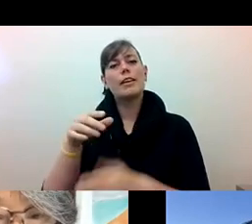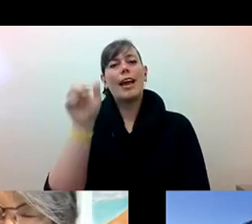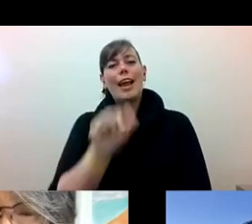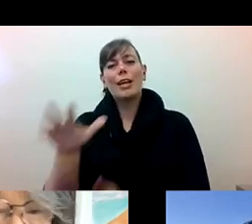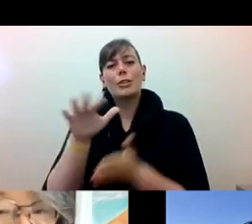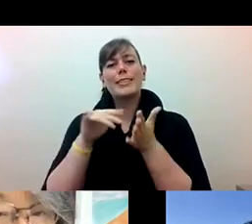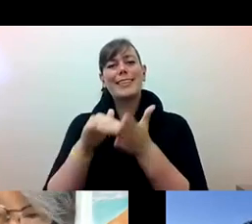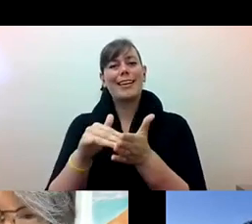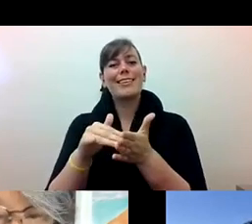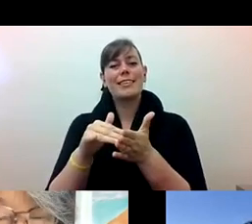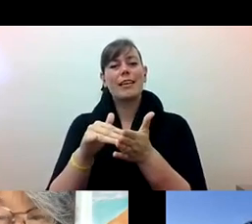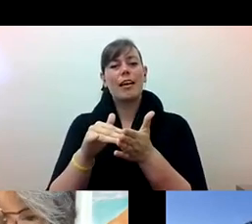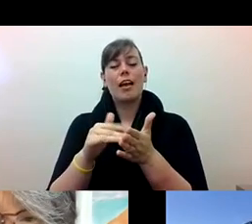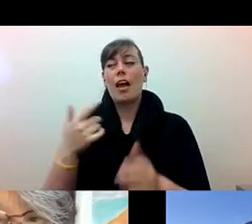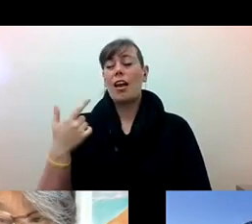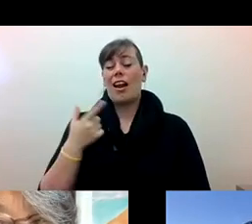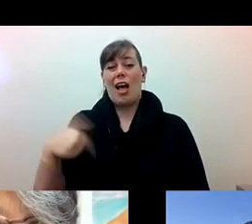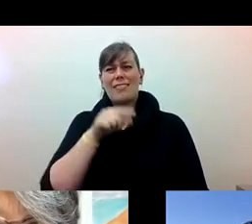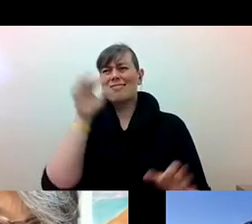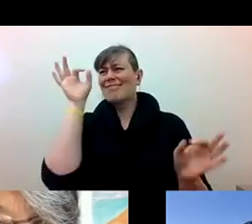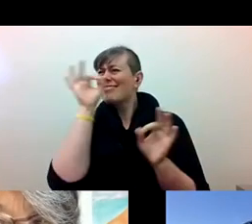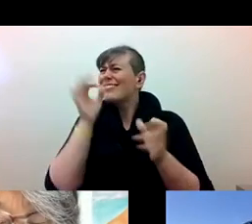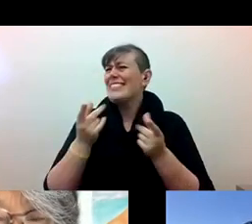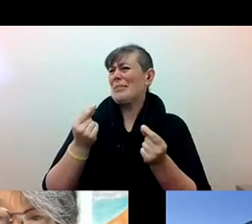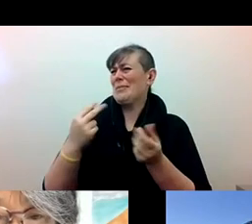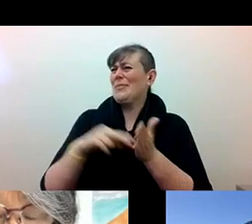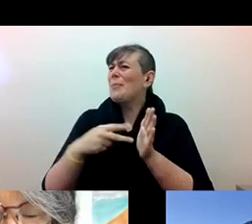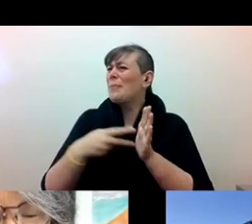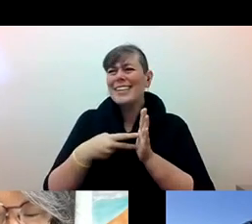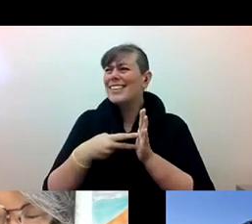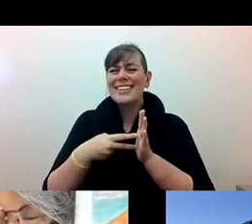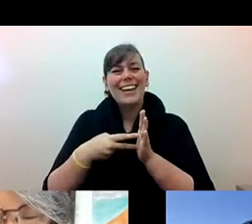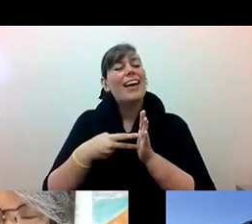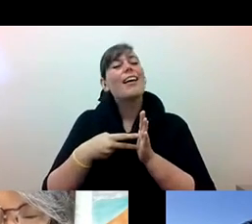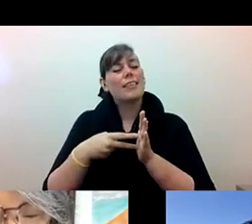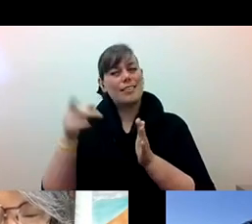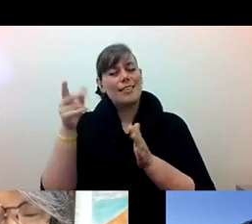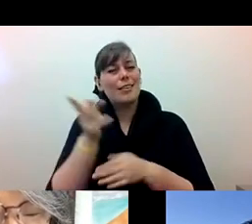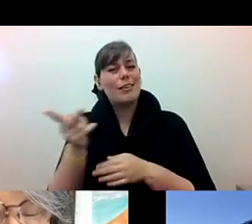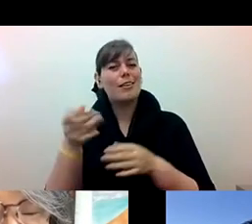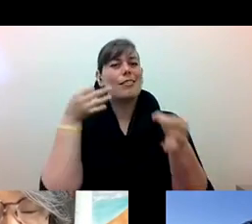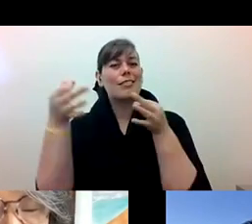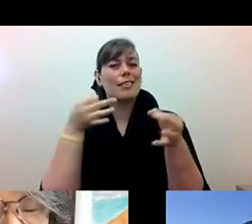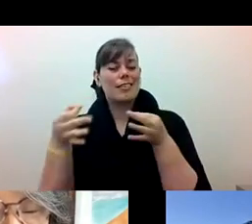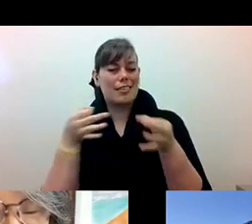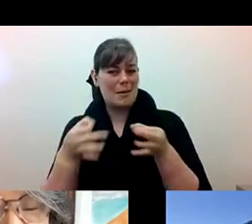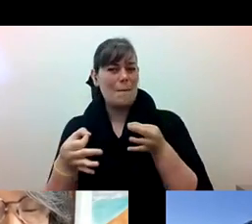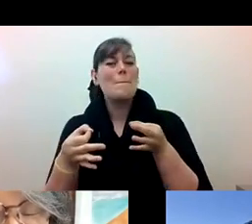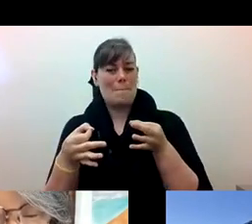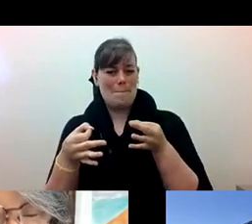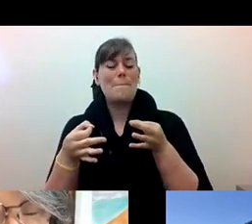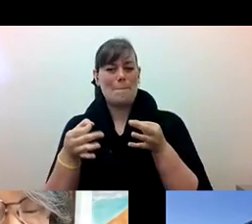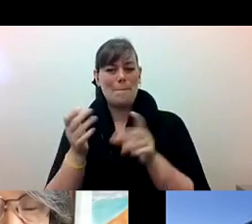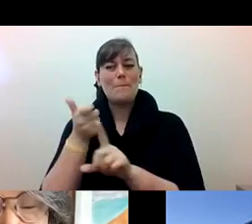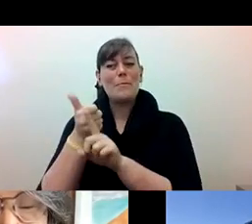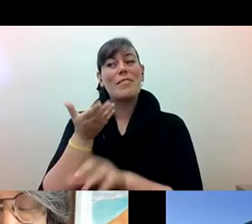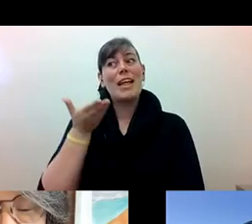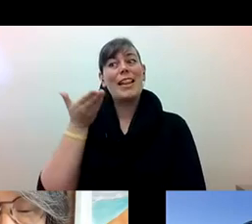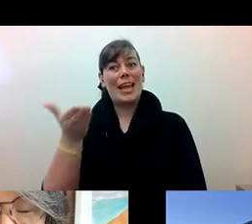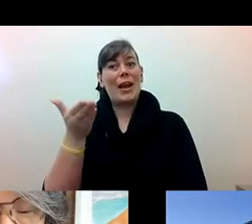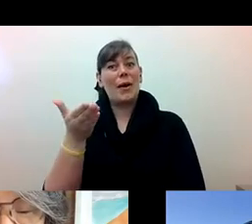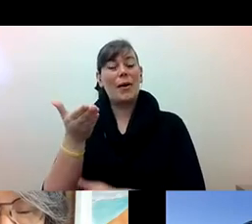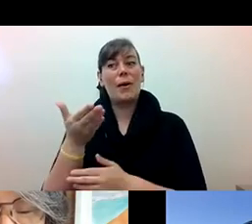pam tau lee: and none of us had a clue as to what they were talking about and they kind of explained that they were on campus wanting to really